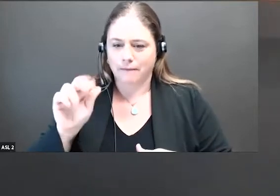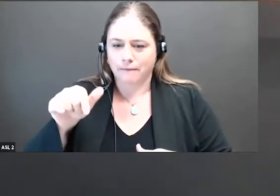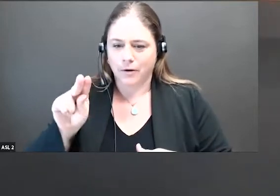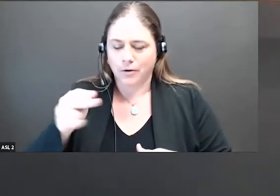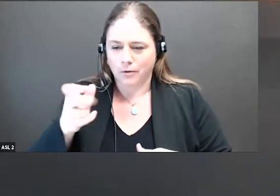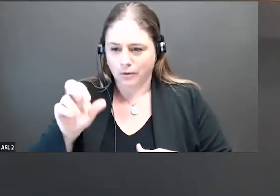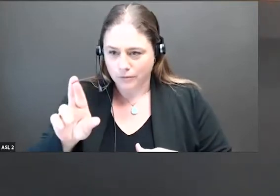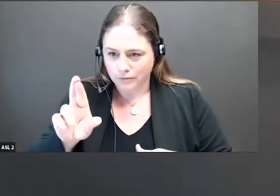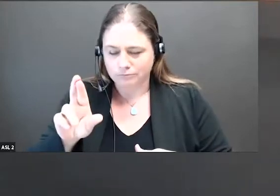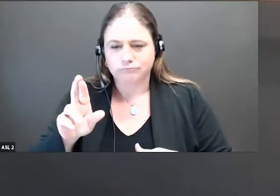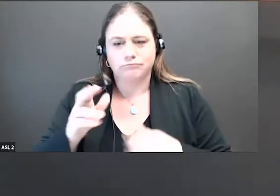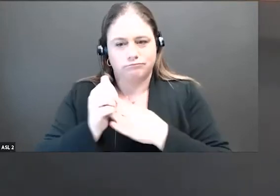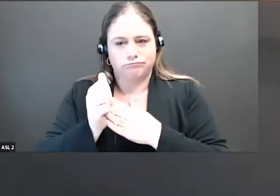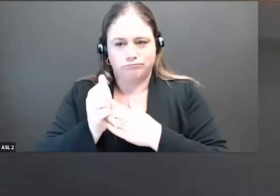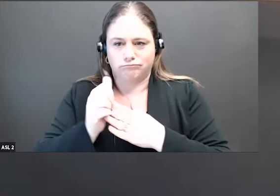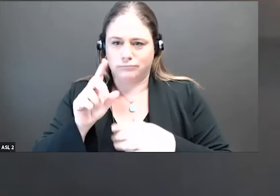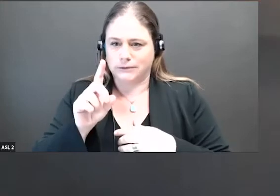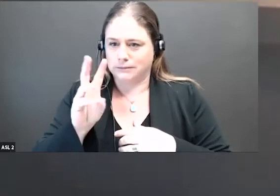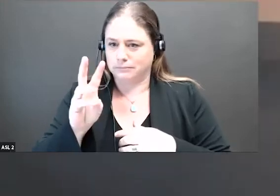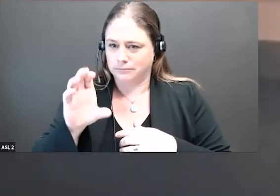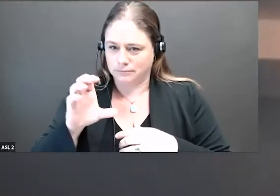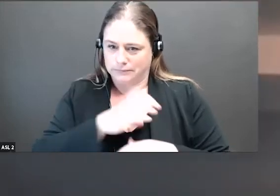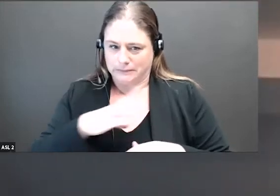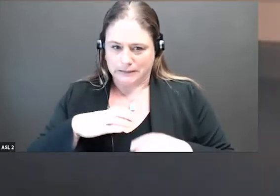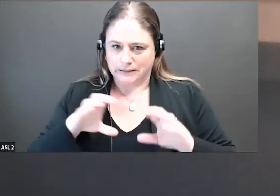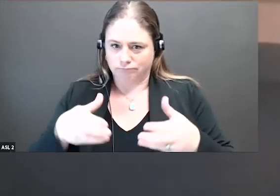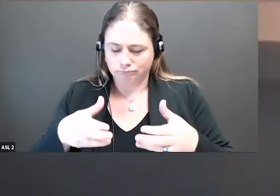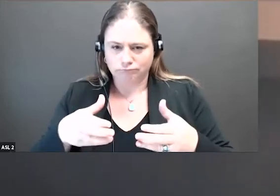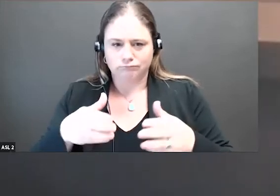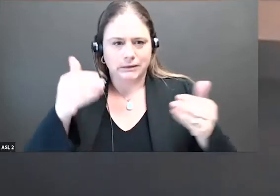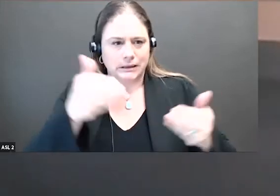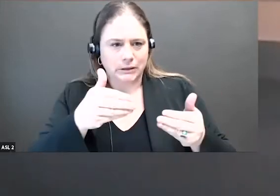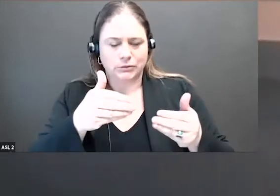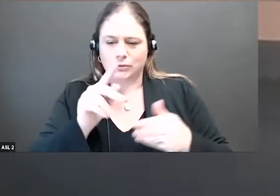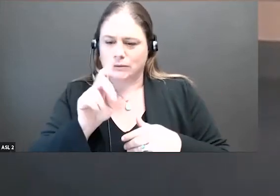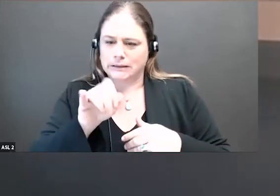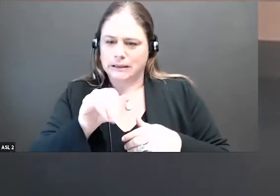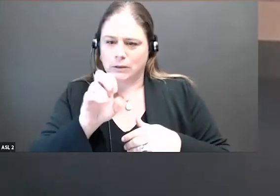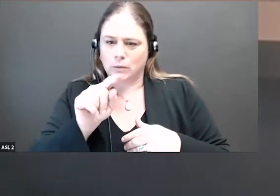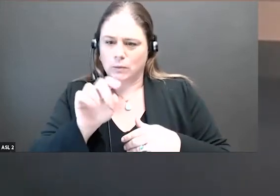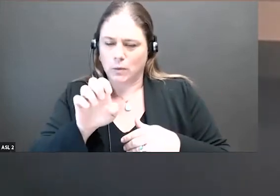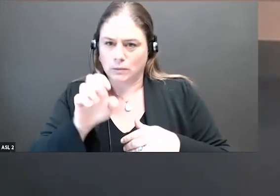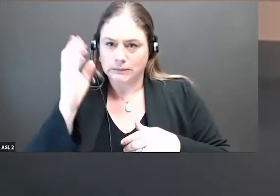and I'm very, very pleased to be introducing our keynote speaker and commentator for today, day 1.